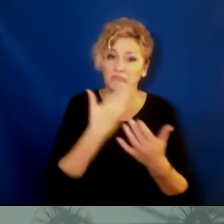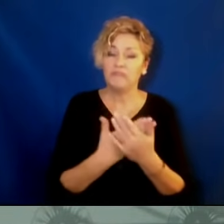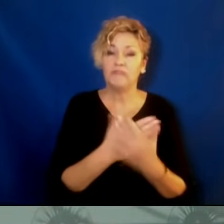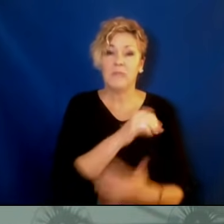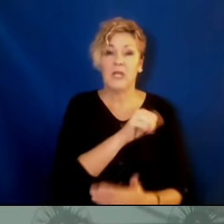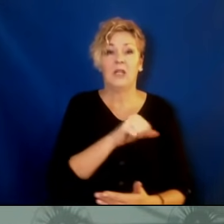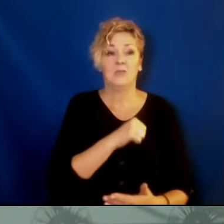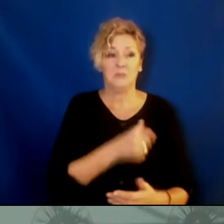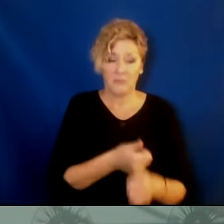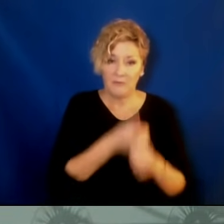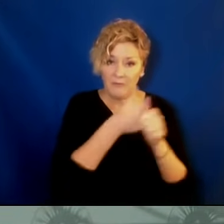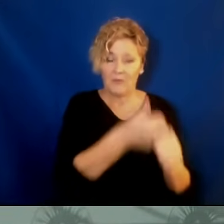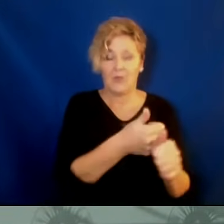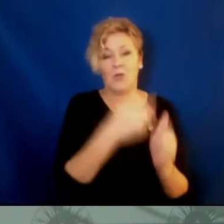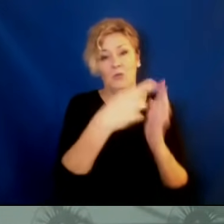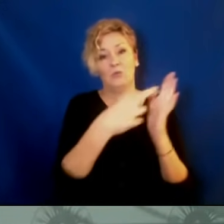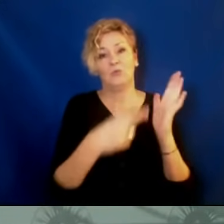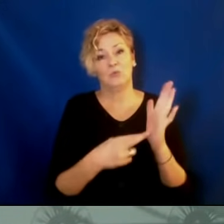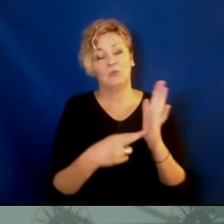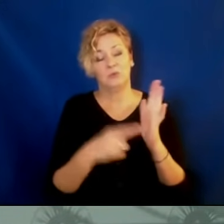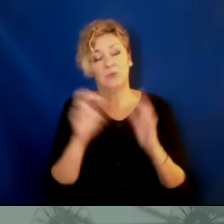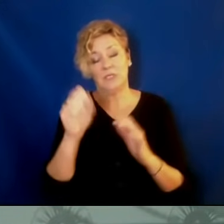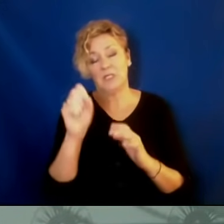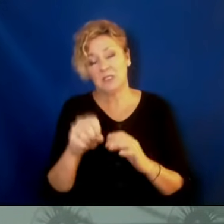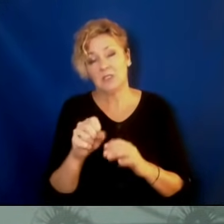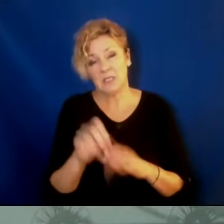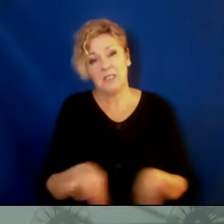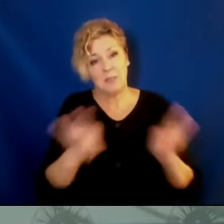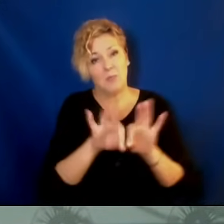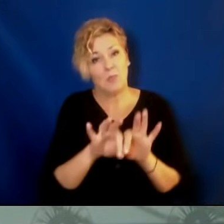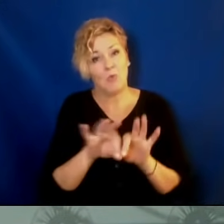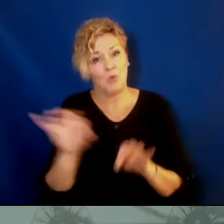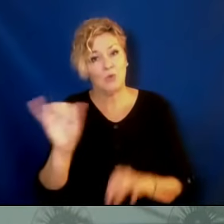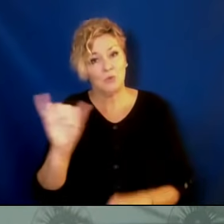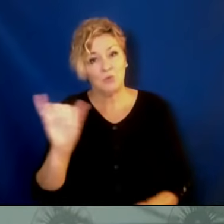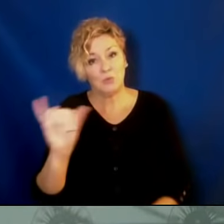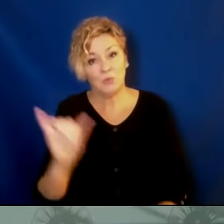so, all of this is done methodically and with an effort